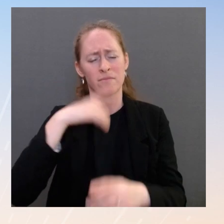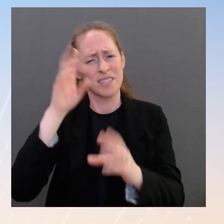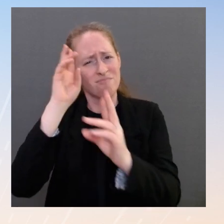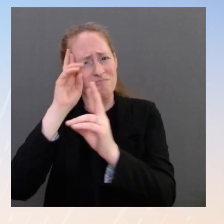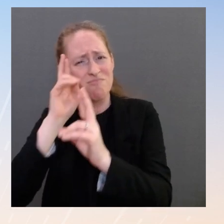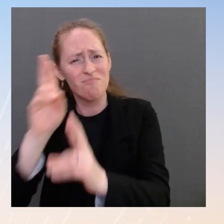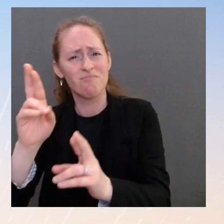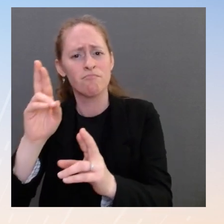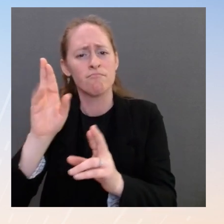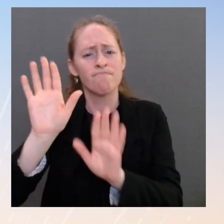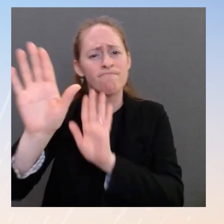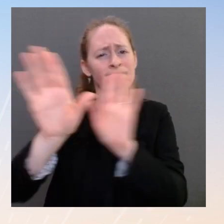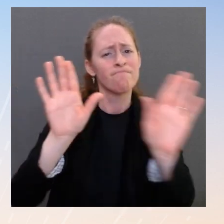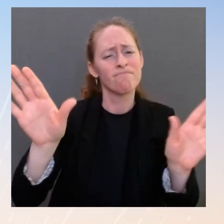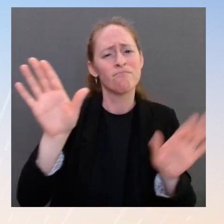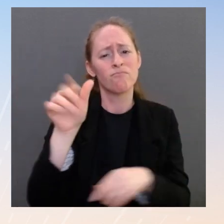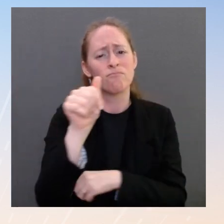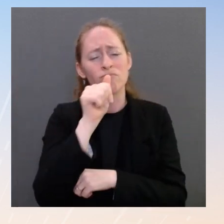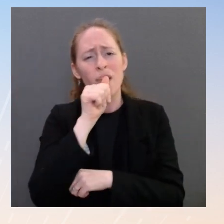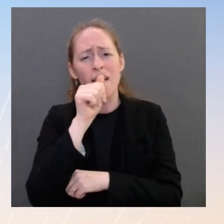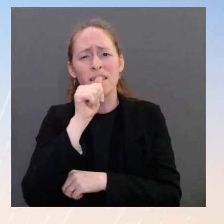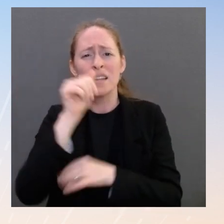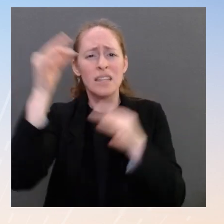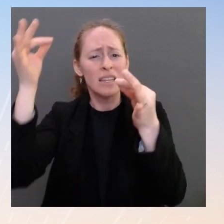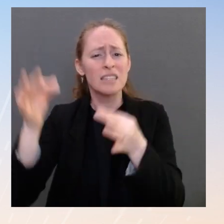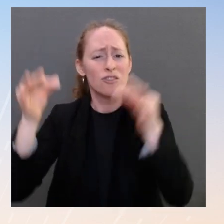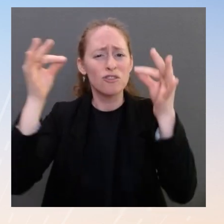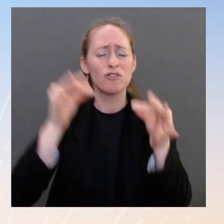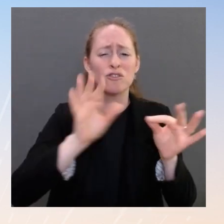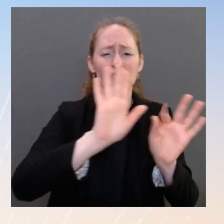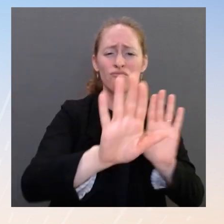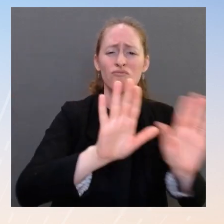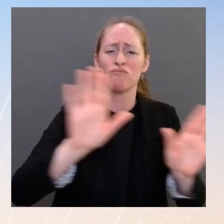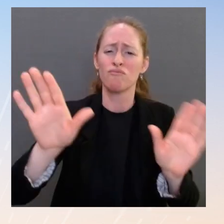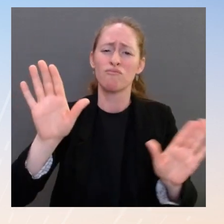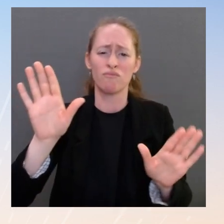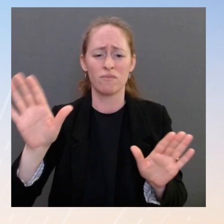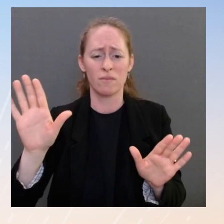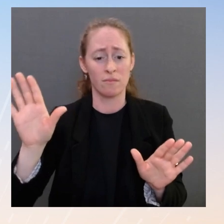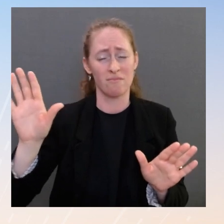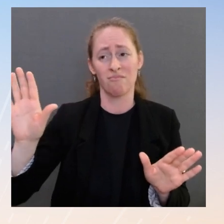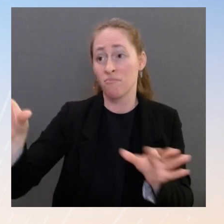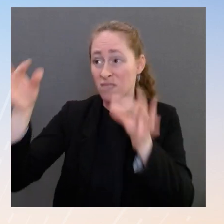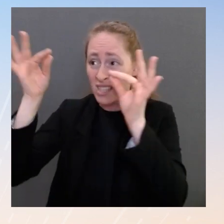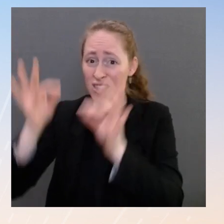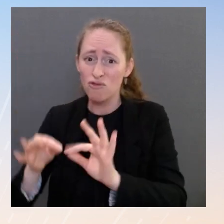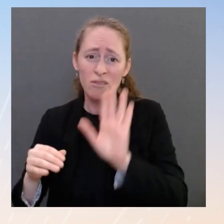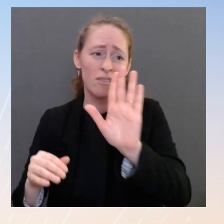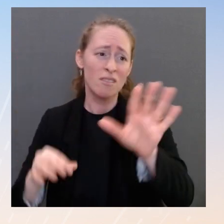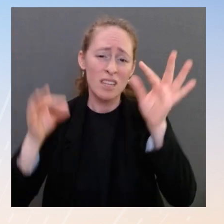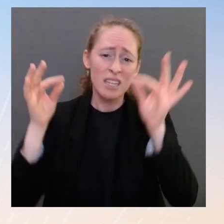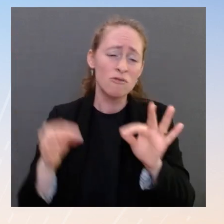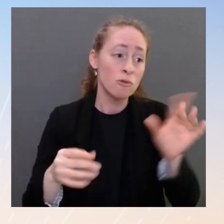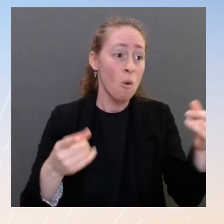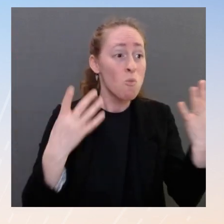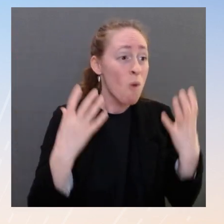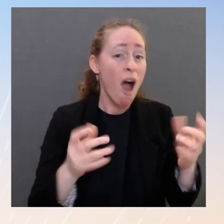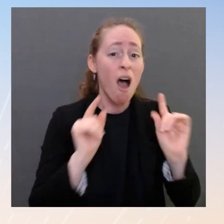And every individual will make their own decisions about whether they attend this event, other events, whether they wear a mask at it or not.